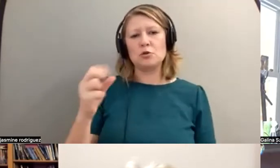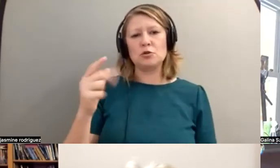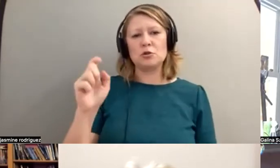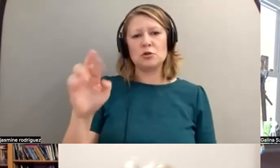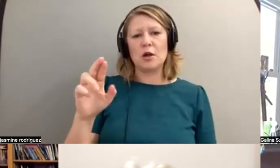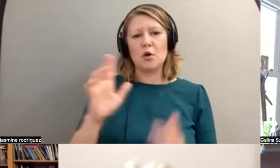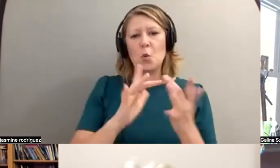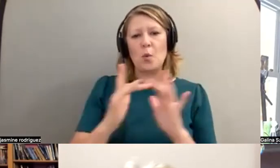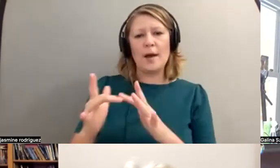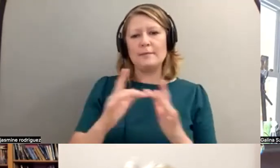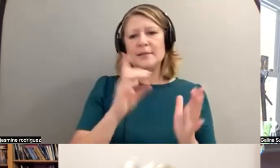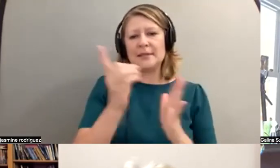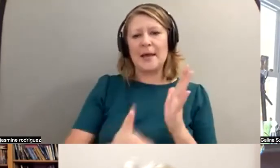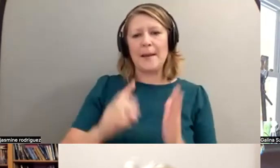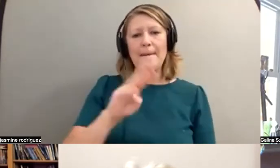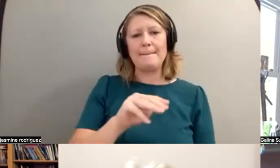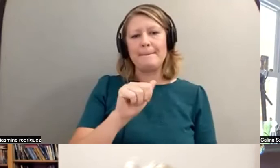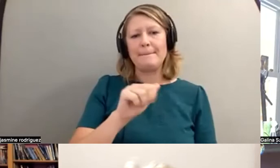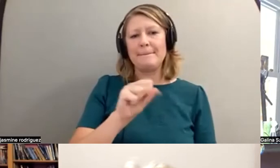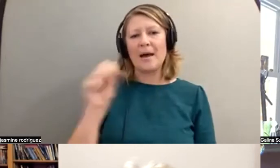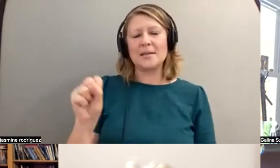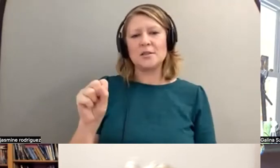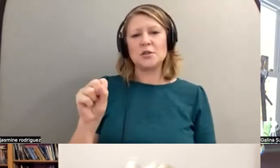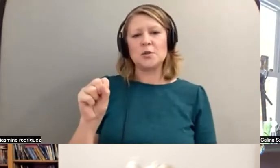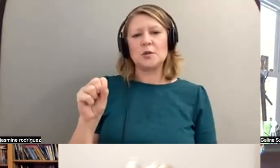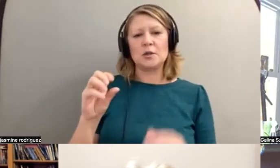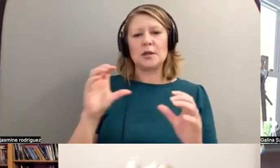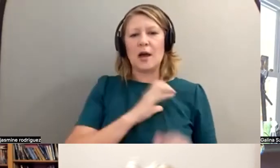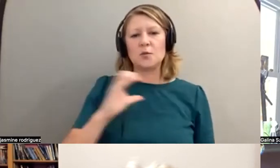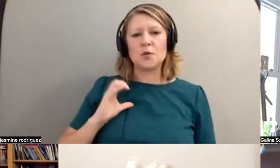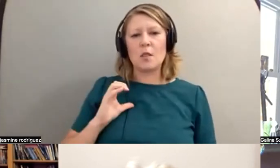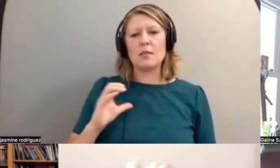the Massachusetts Cultural Council's grants as administered by the Billerica